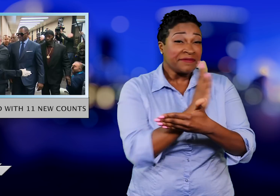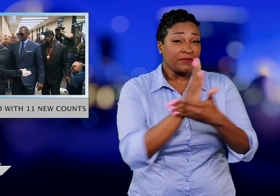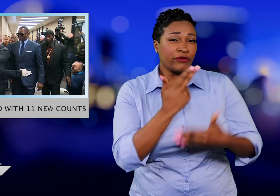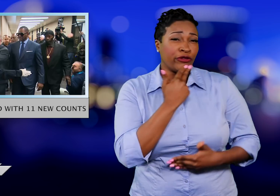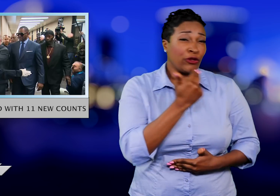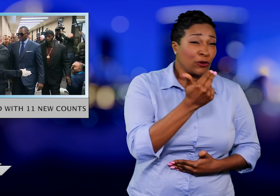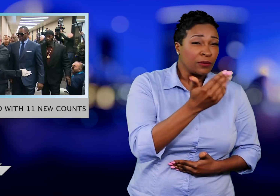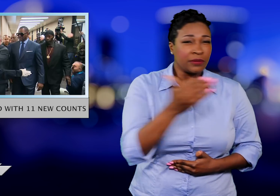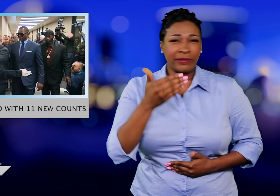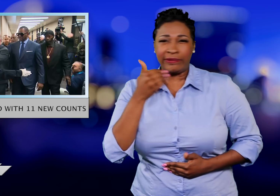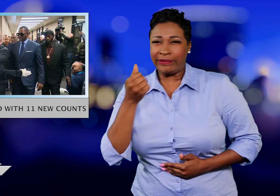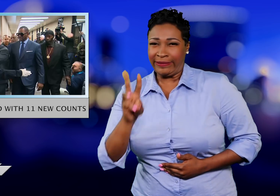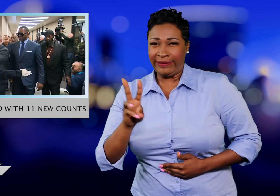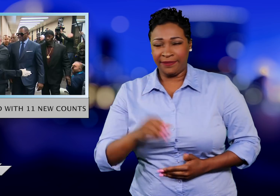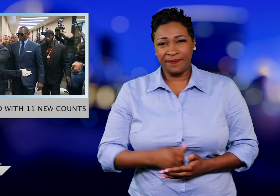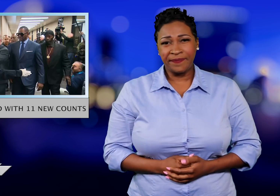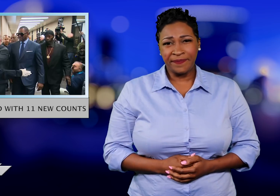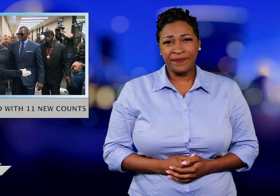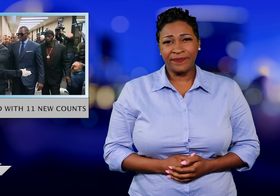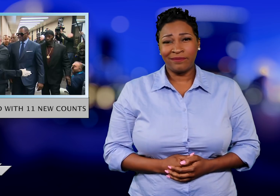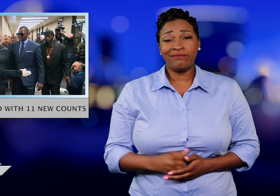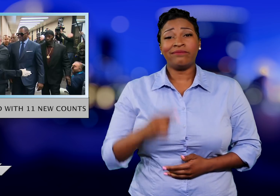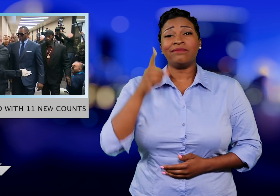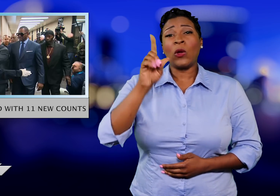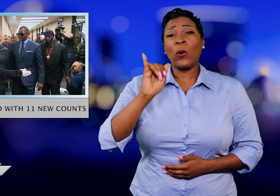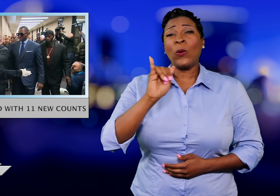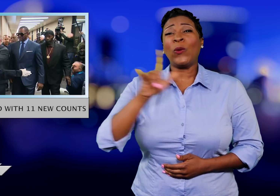the ages of 13 and 16.